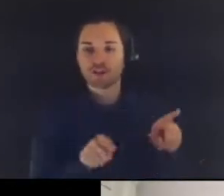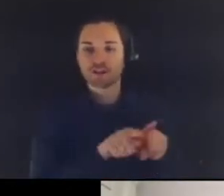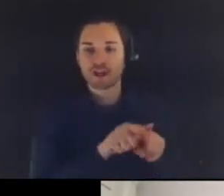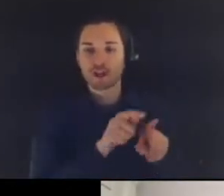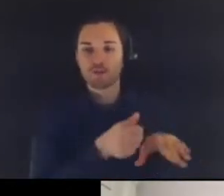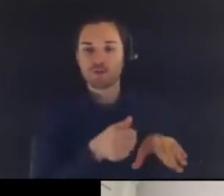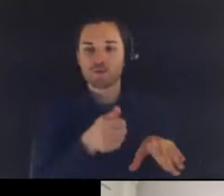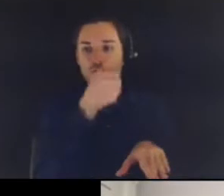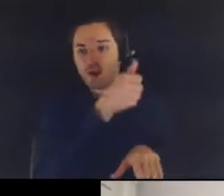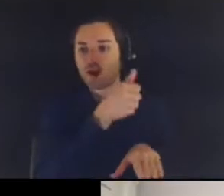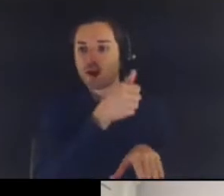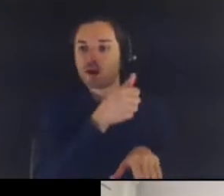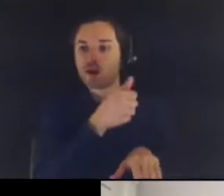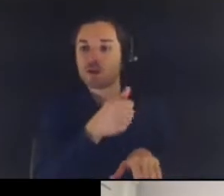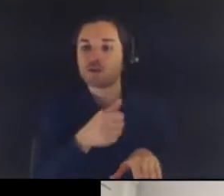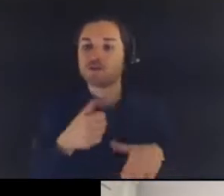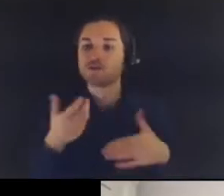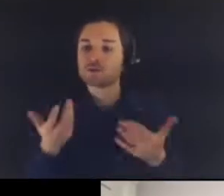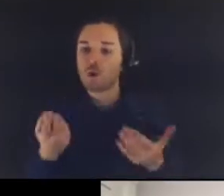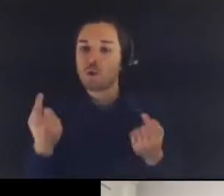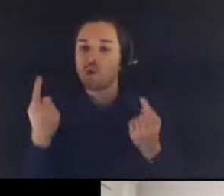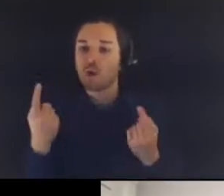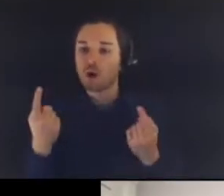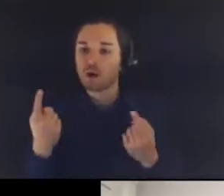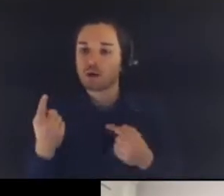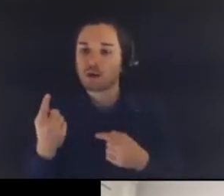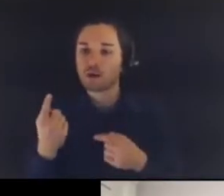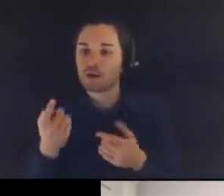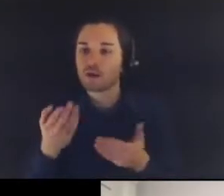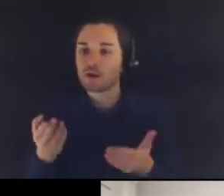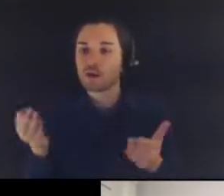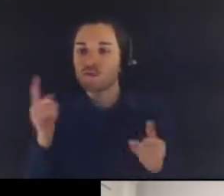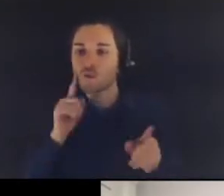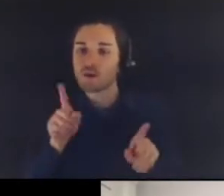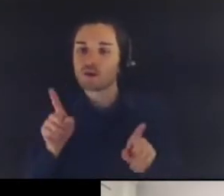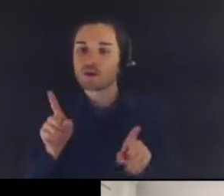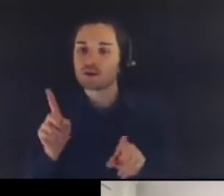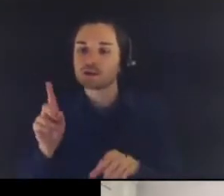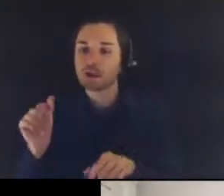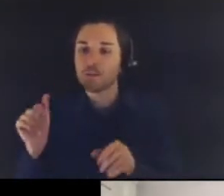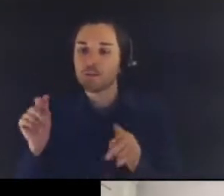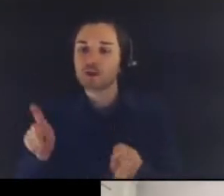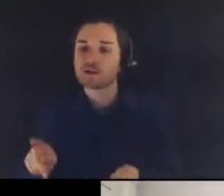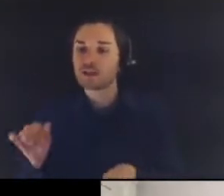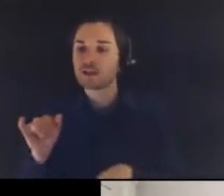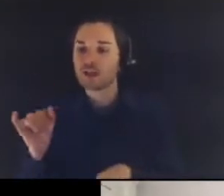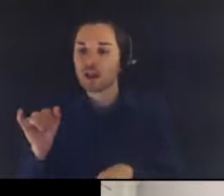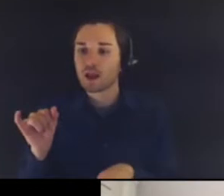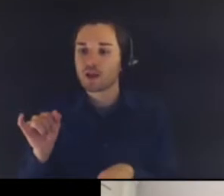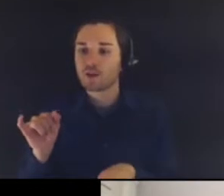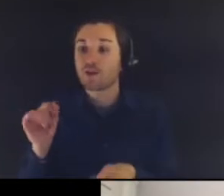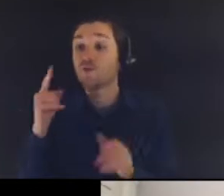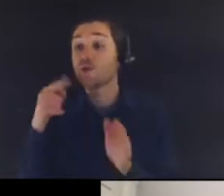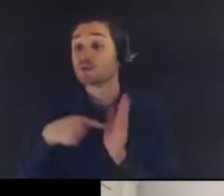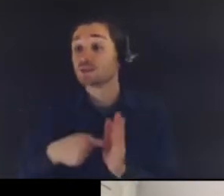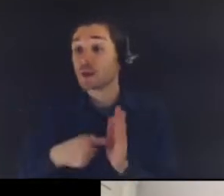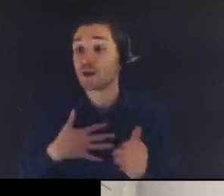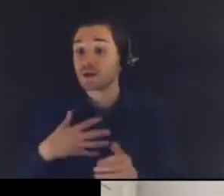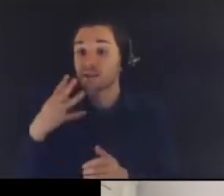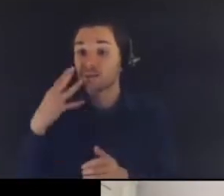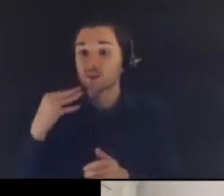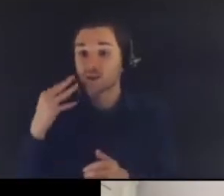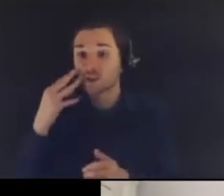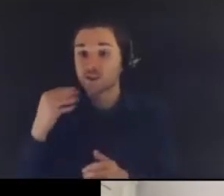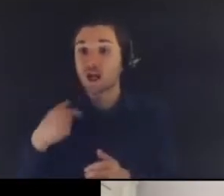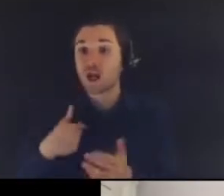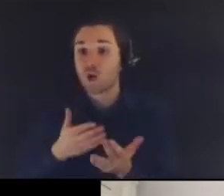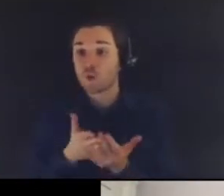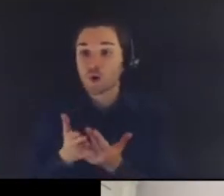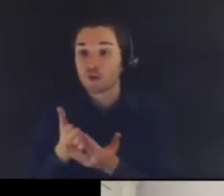interchangeable. Let s speak to my experience. I ve met a lot of deaf undergraduates in my